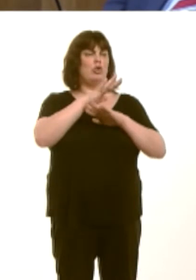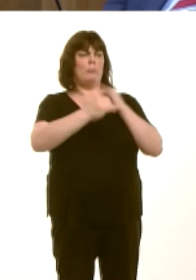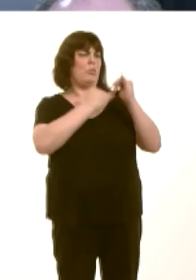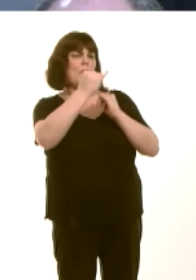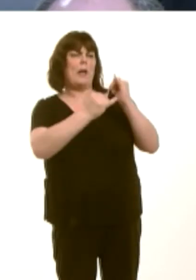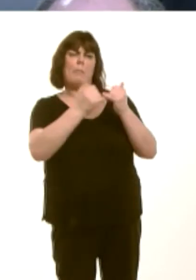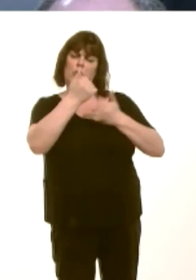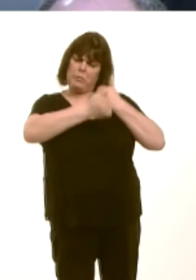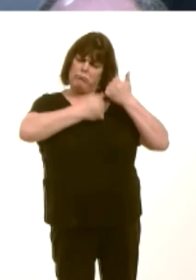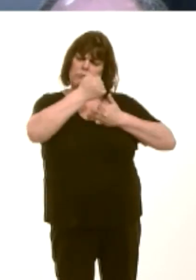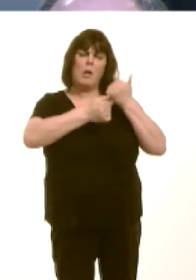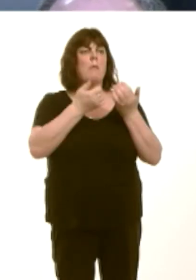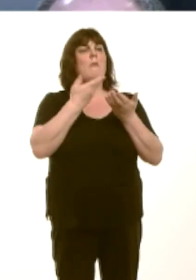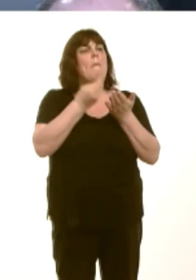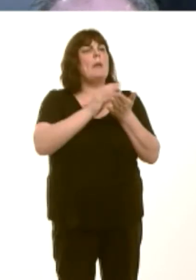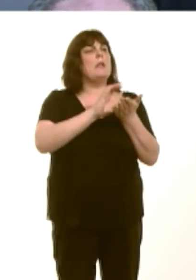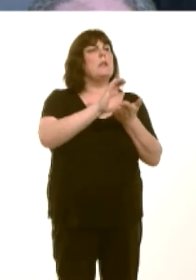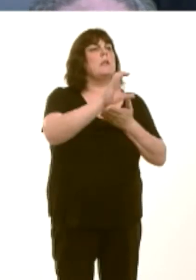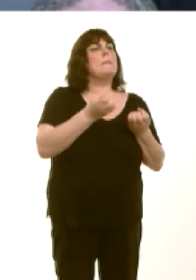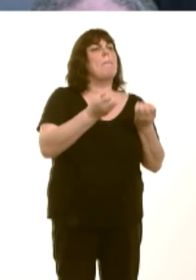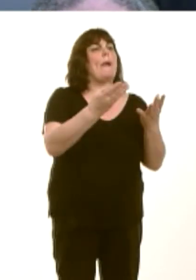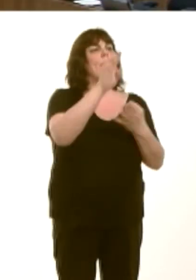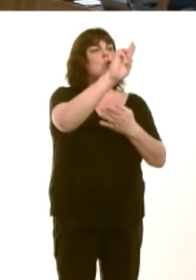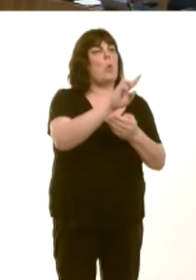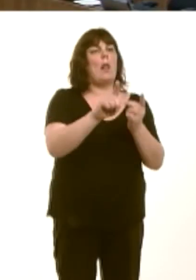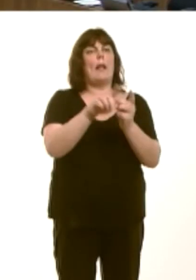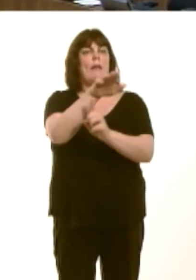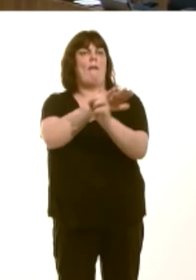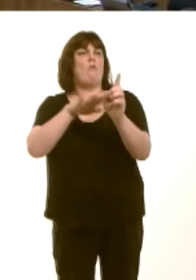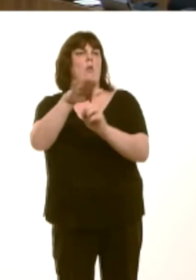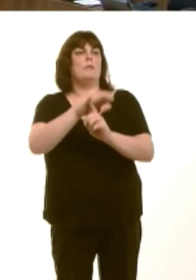for the investment they have made in schools and, indeed, in Porthcawl.